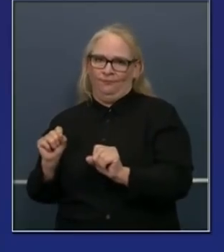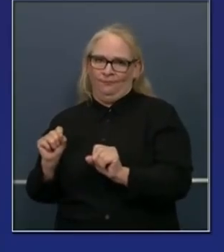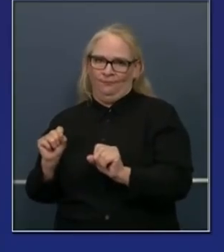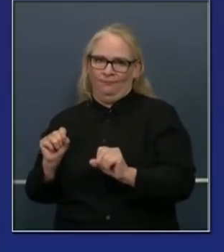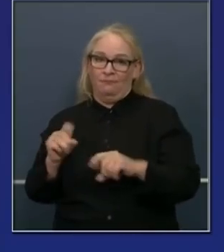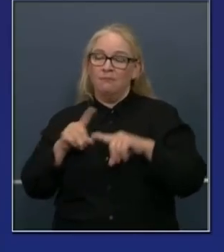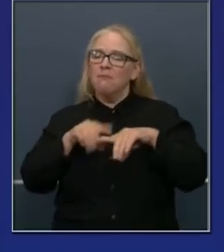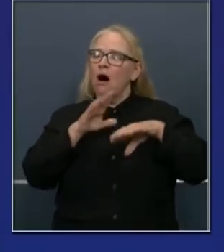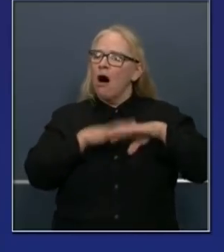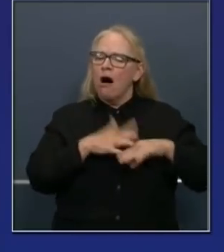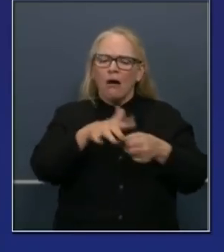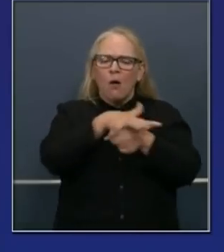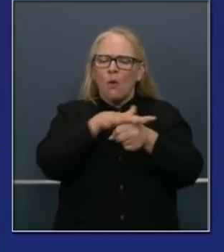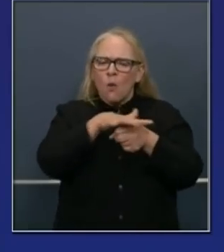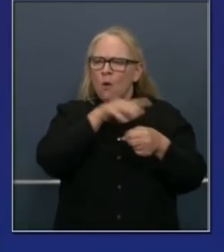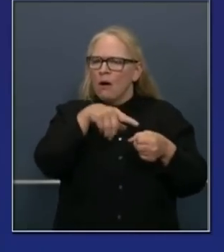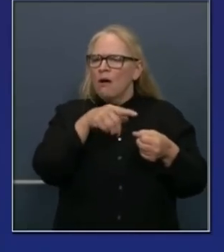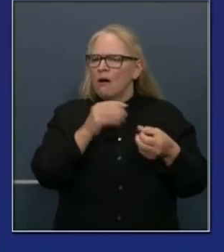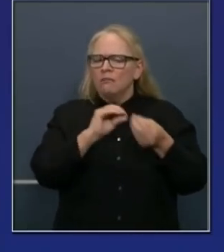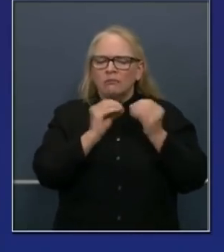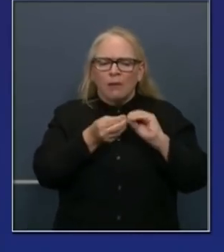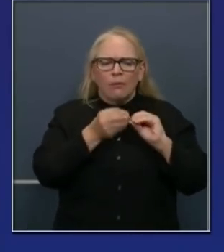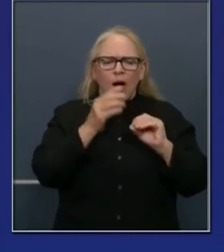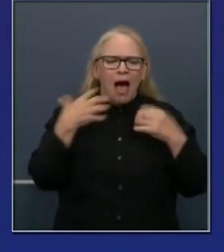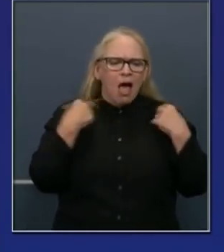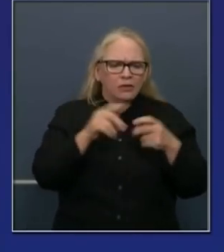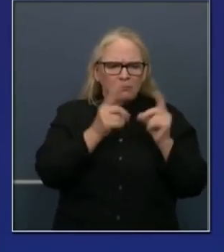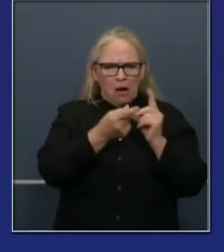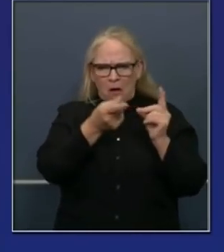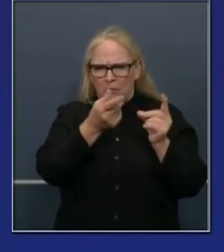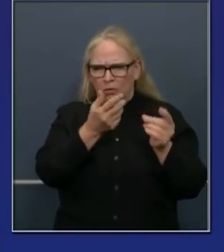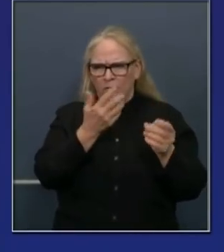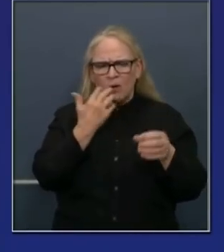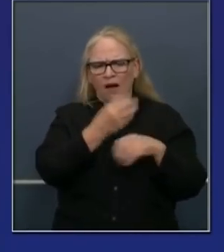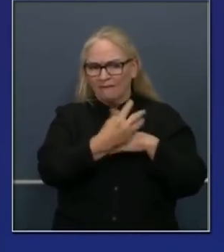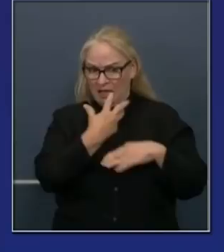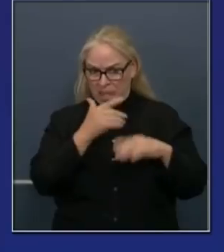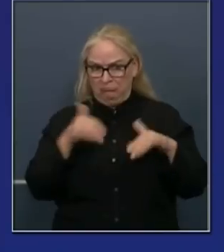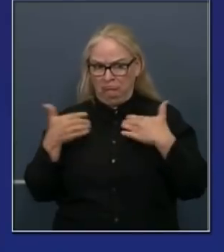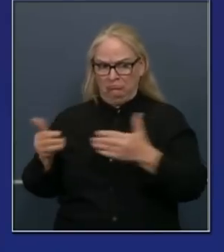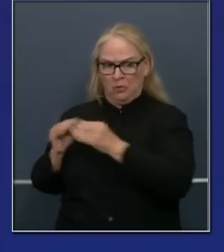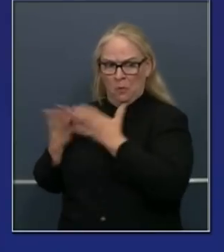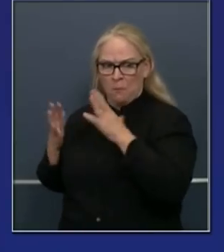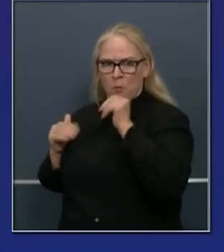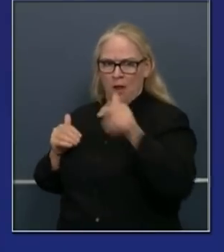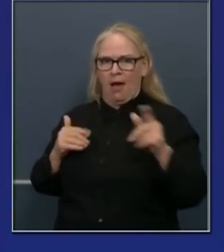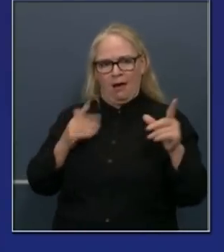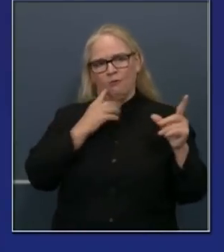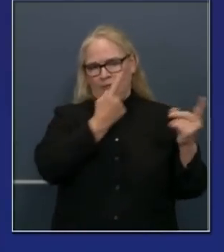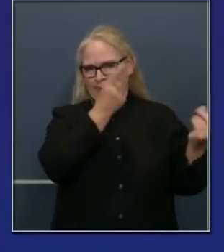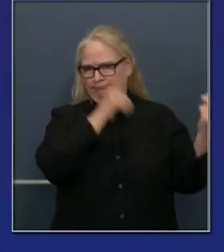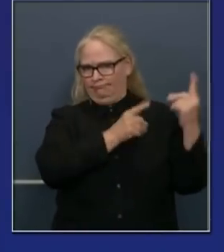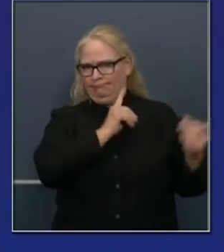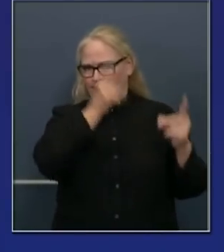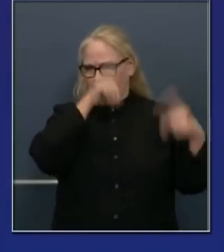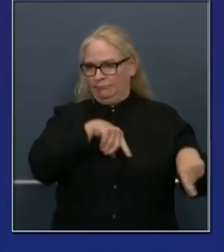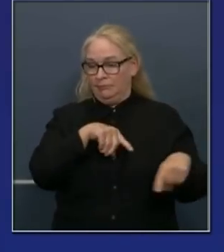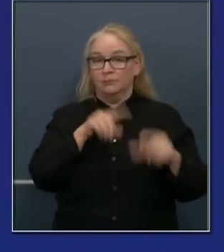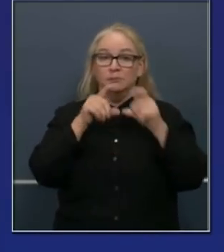SCHOOL. BASED AGAIN IF THEY'RE IN PERSON SCHOOL BASED UPON LOCAL HEALTH DATA AND I'LL WALK THROUGH THAT BULLET POINT IN